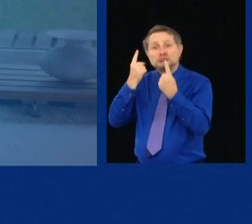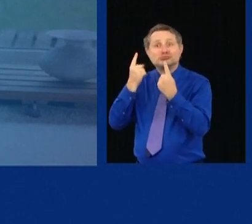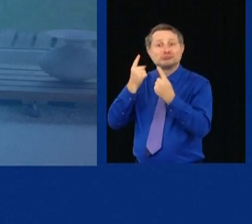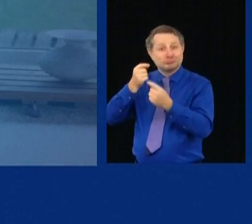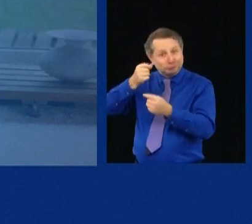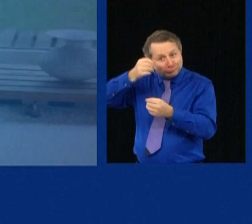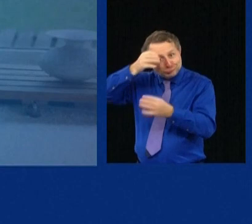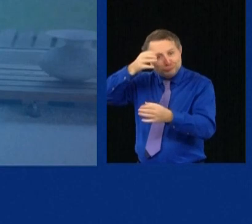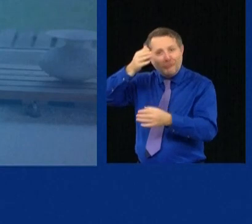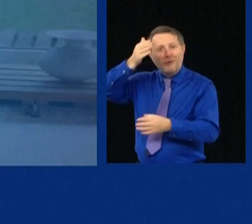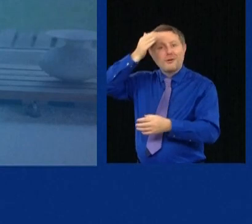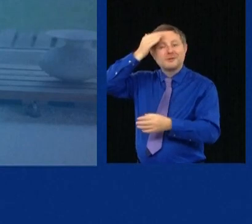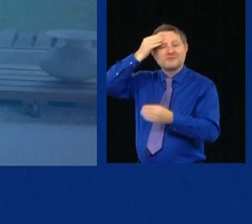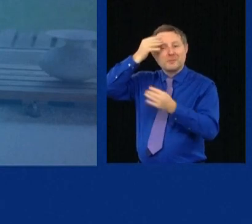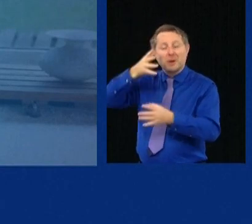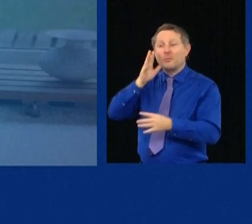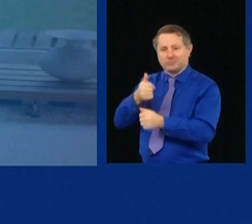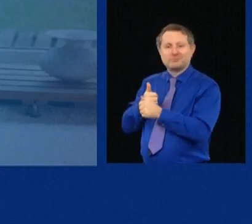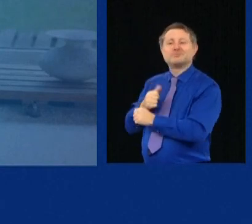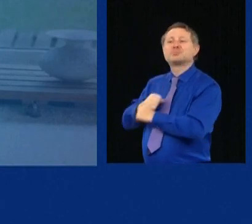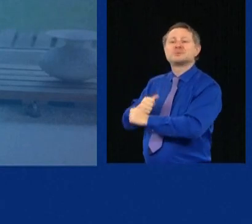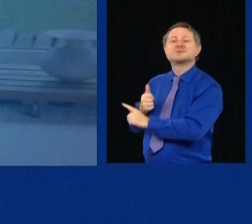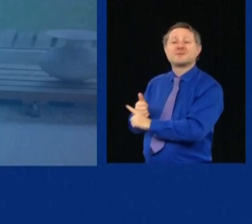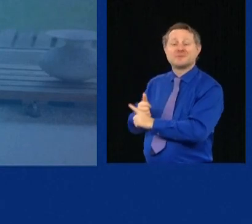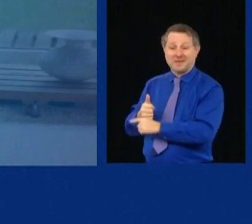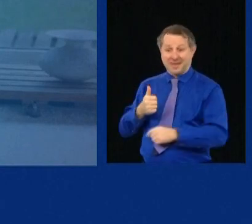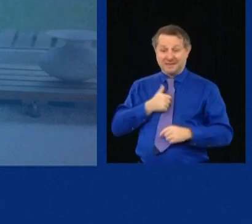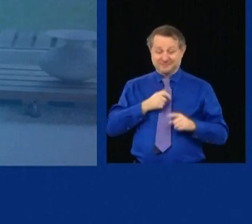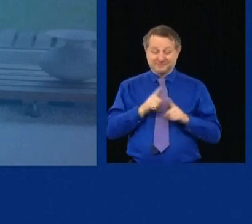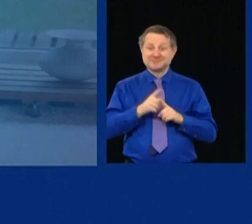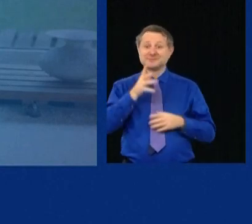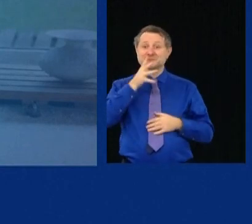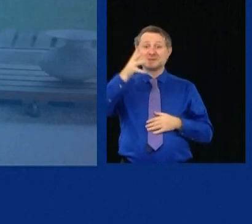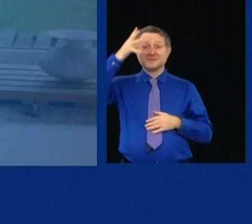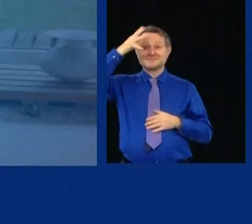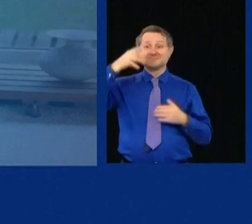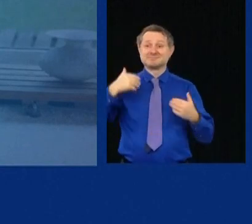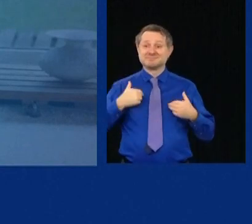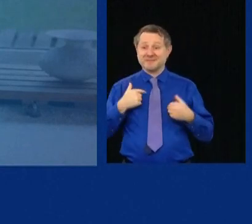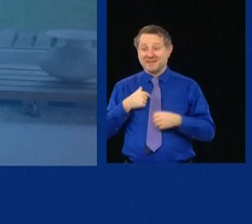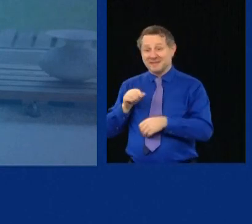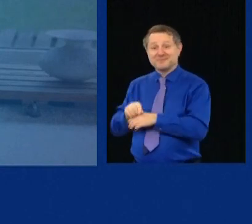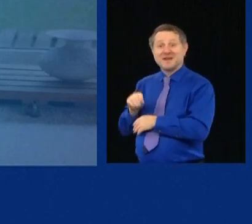MIKAYLA BEING INFORMED. MIKAYLA UNDERSTANDING.